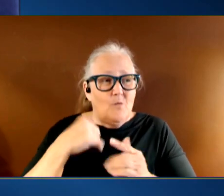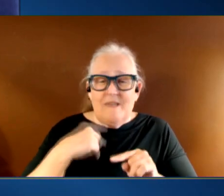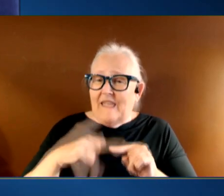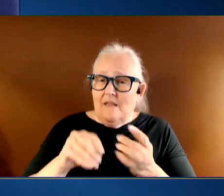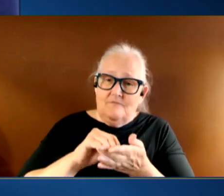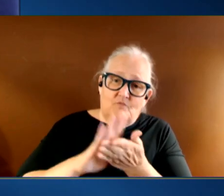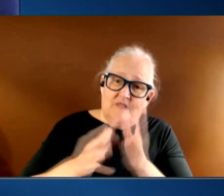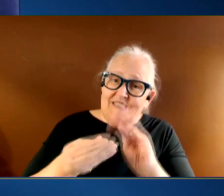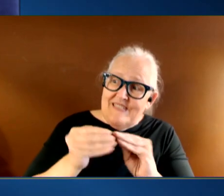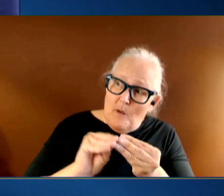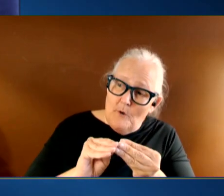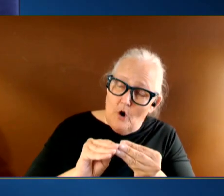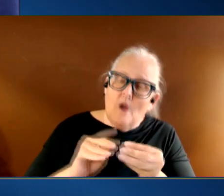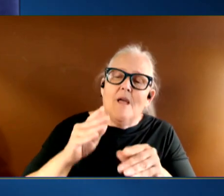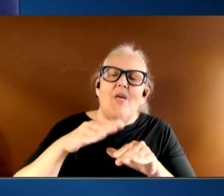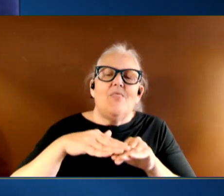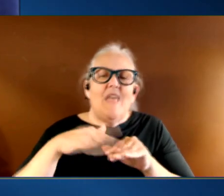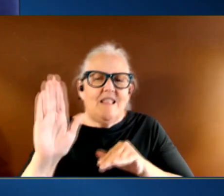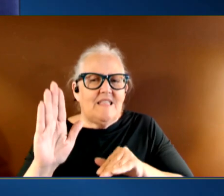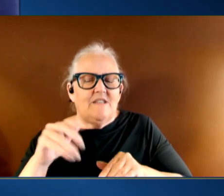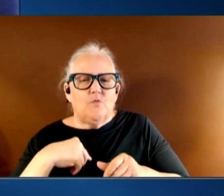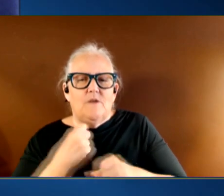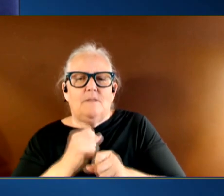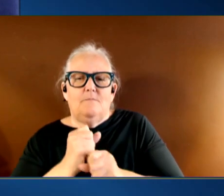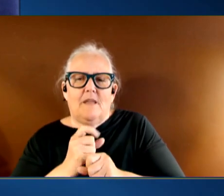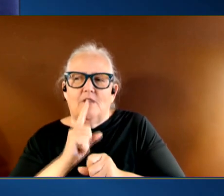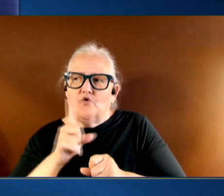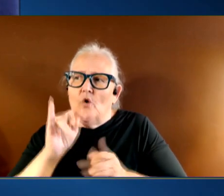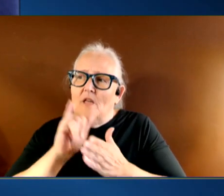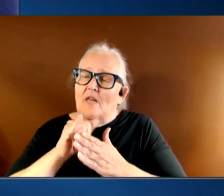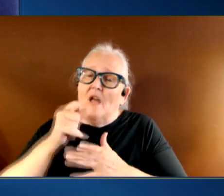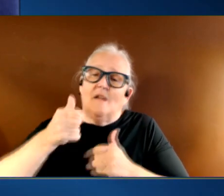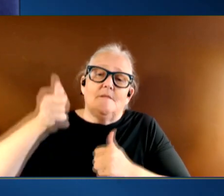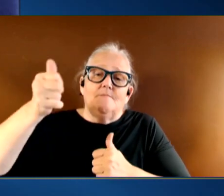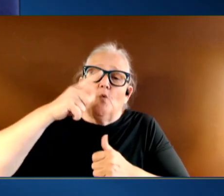sickle cell is in front of that decision maker so they can explain that story.